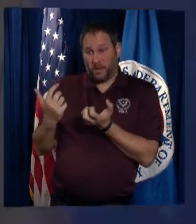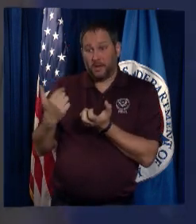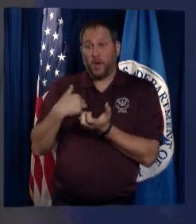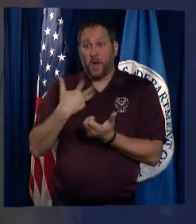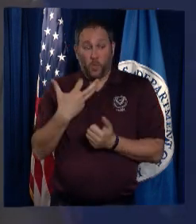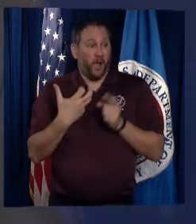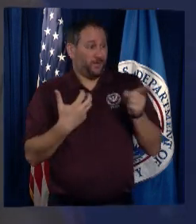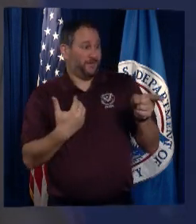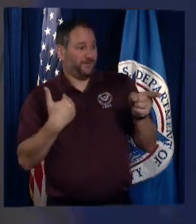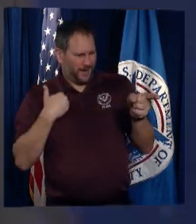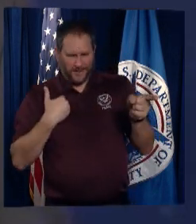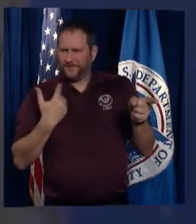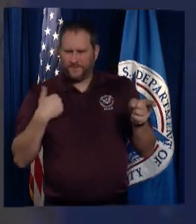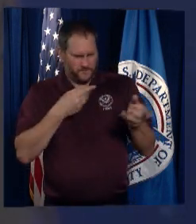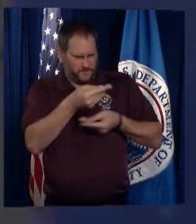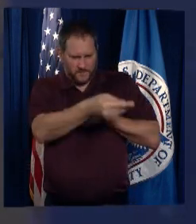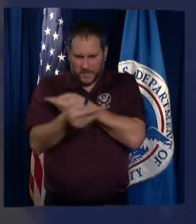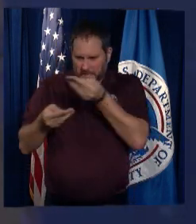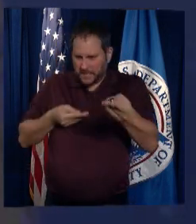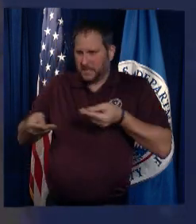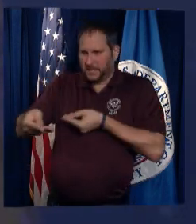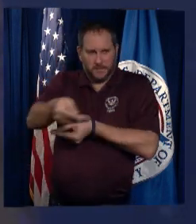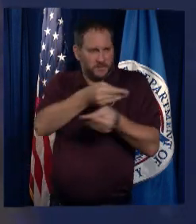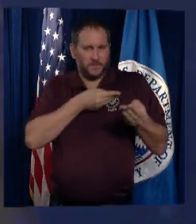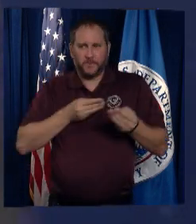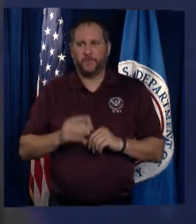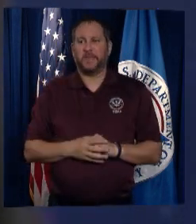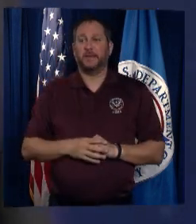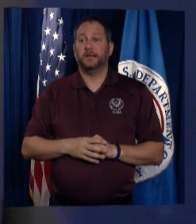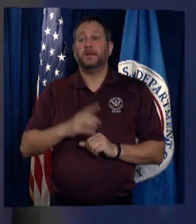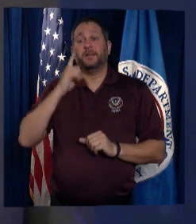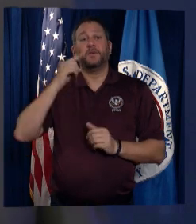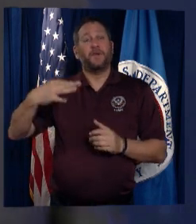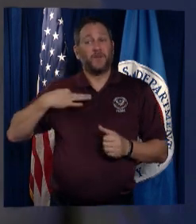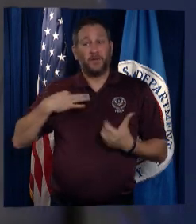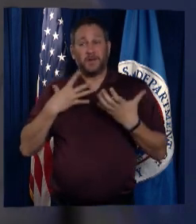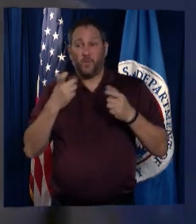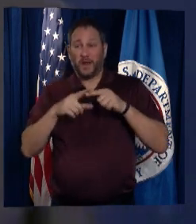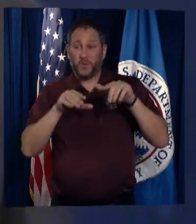community resources. Agencies want authority and funding from one another.